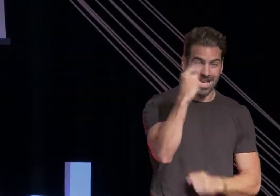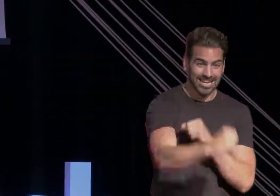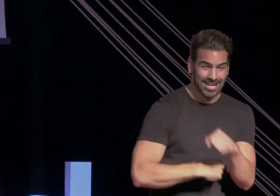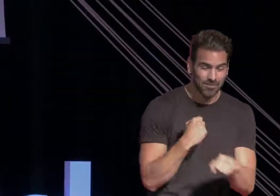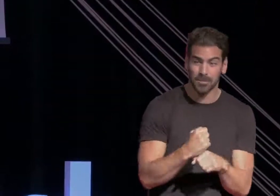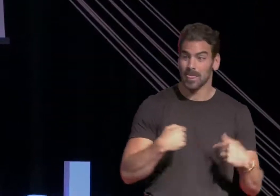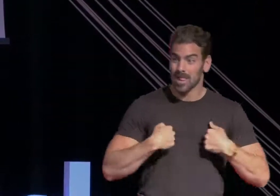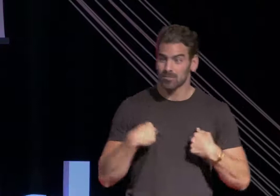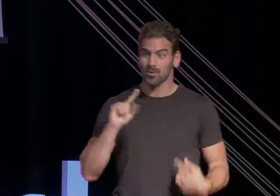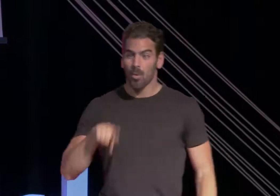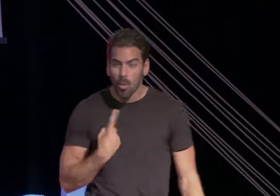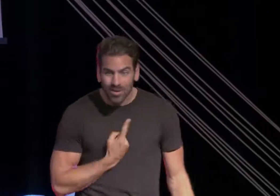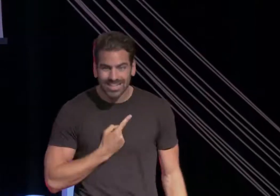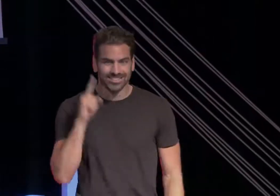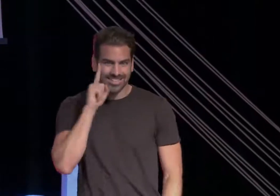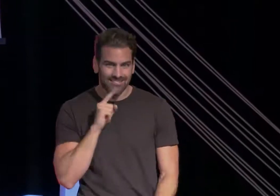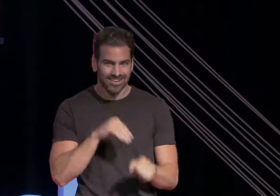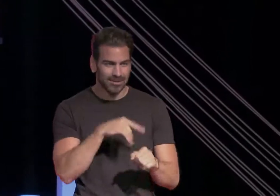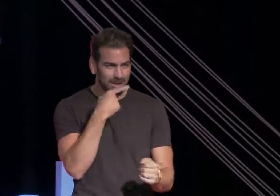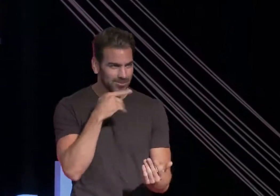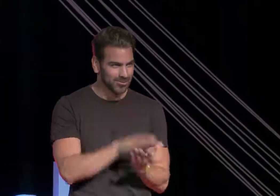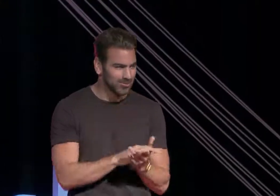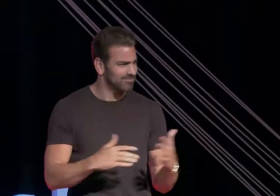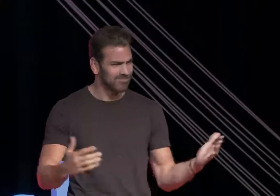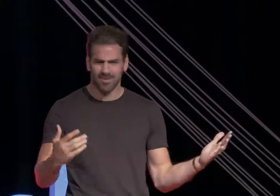that i needed to stick it out for a year because i needed to learn how to interact with my hearing